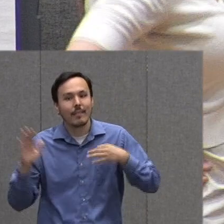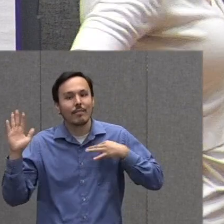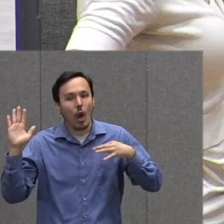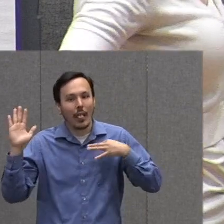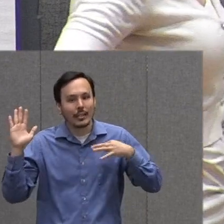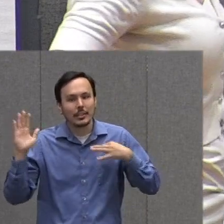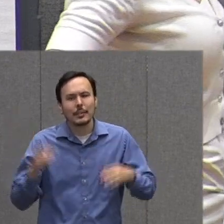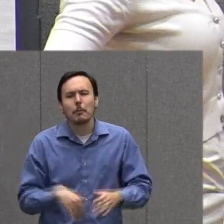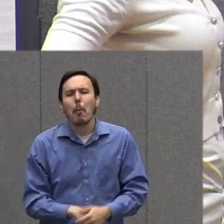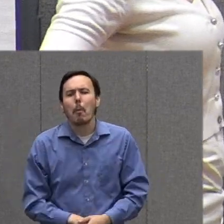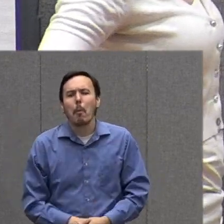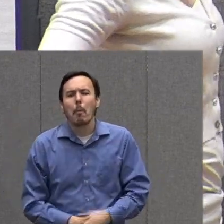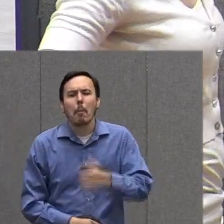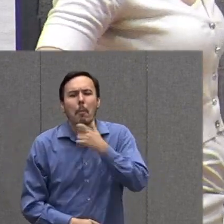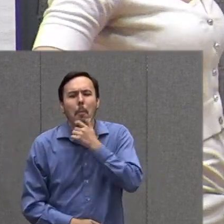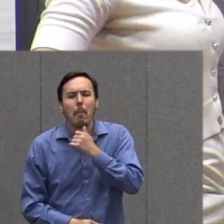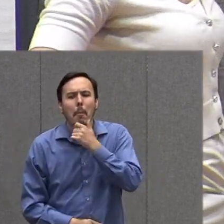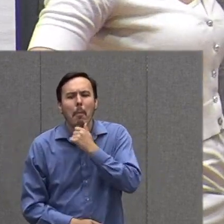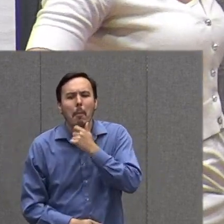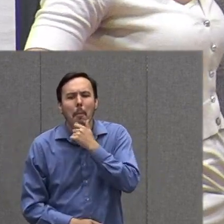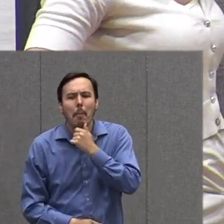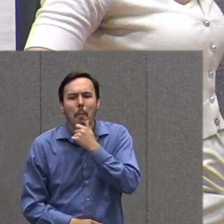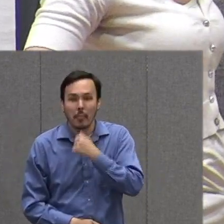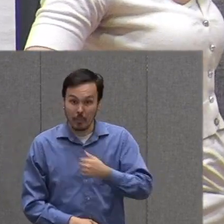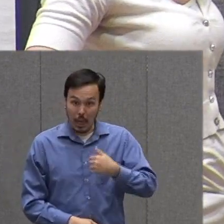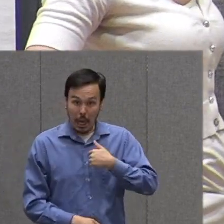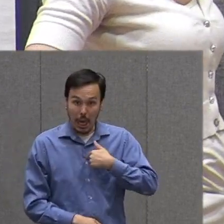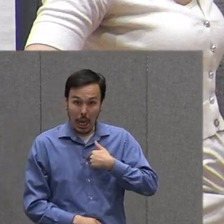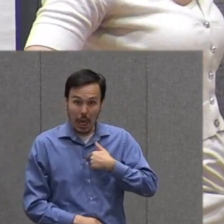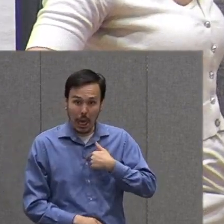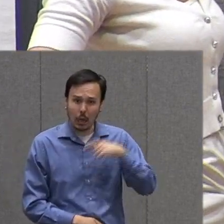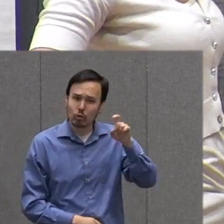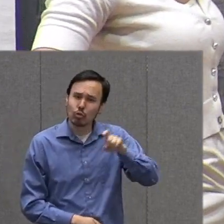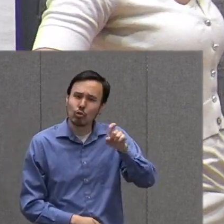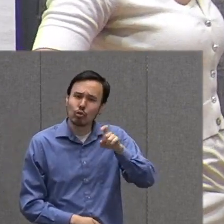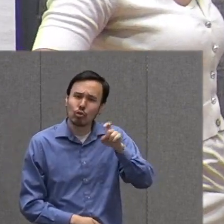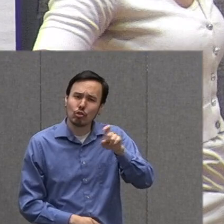Hmm, what should I have these eager kind volunteers do this time?